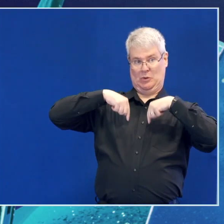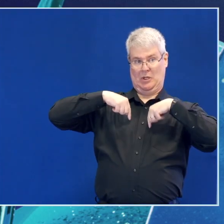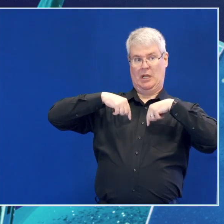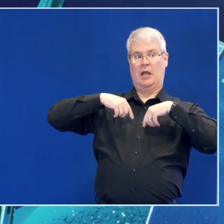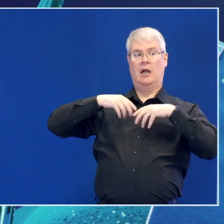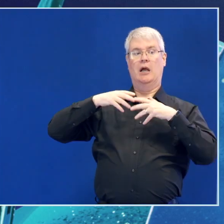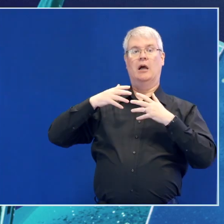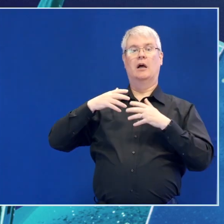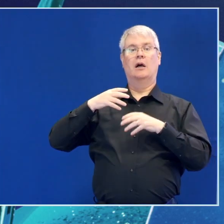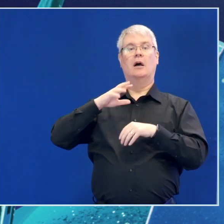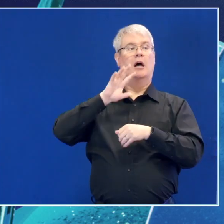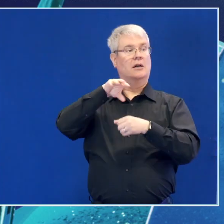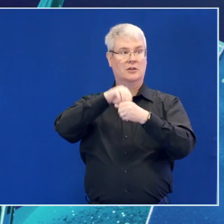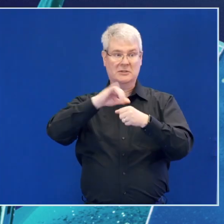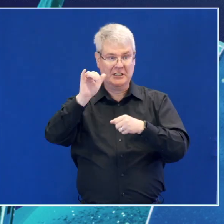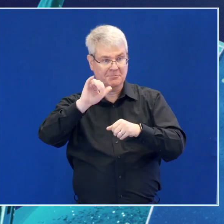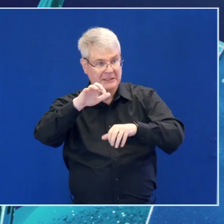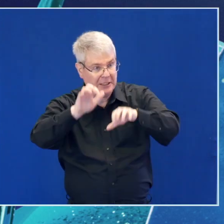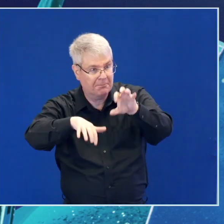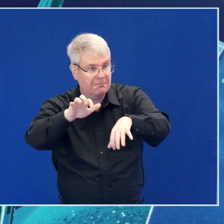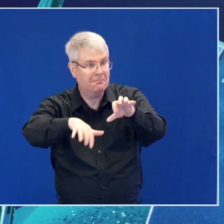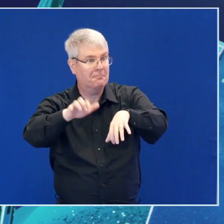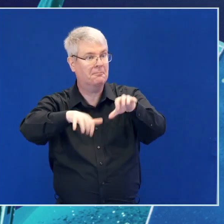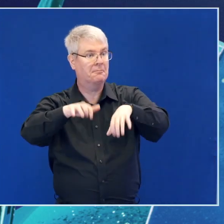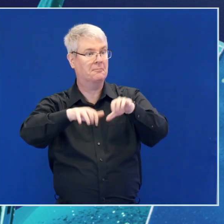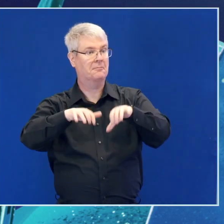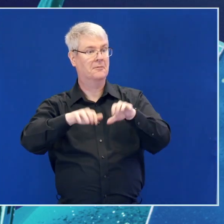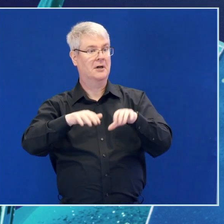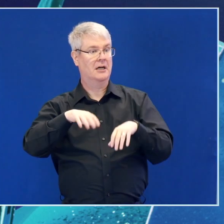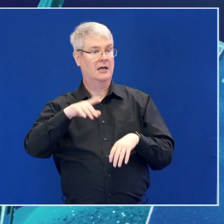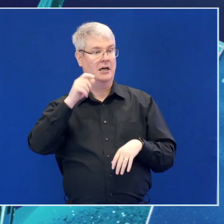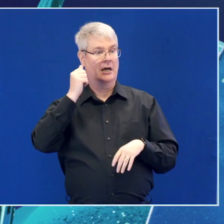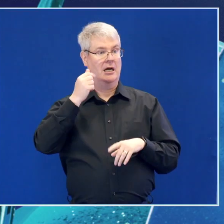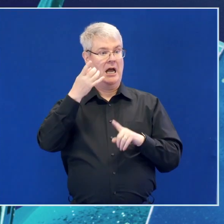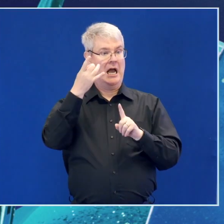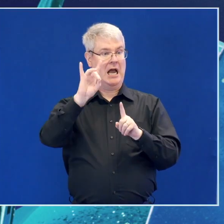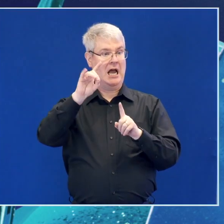The original typewriter from 1808 was designed as a tool for the blind.